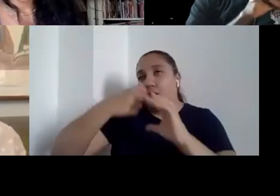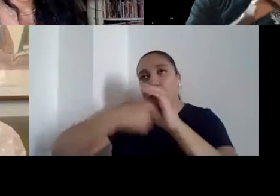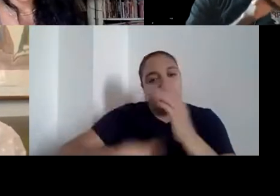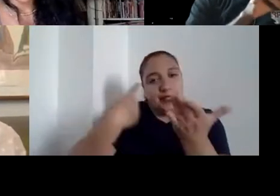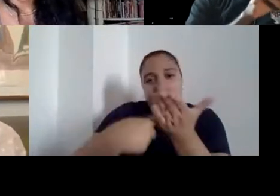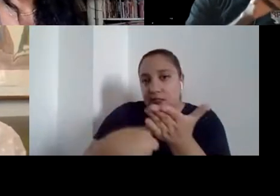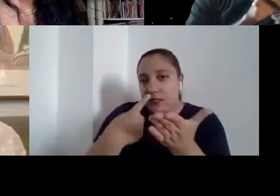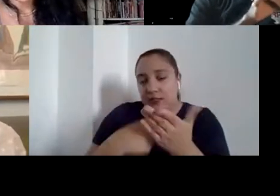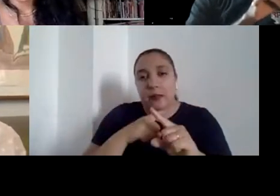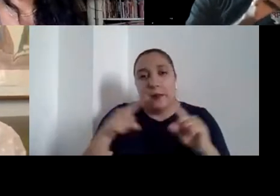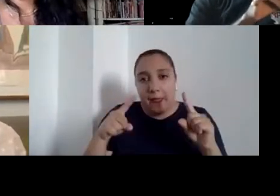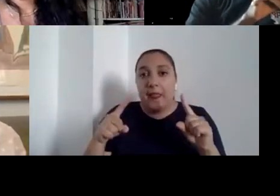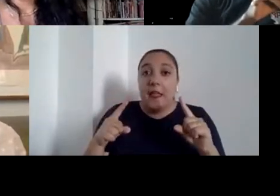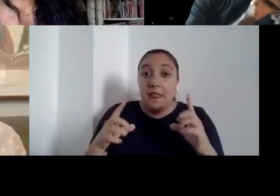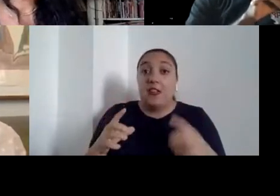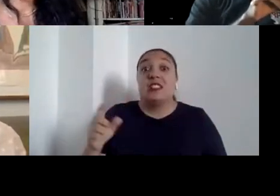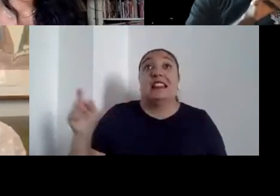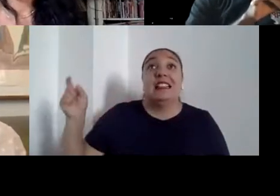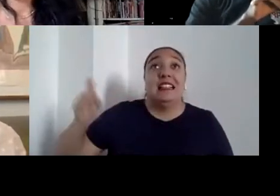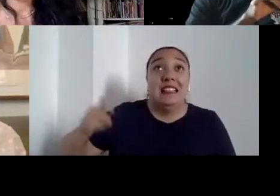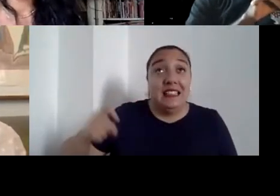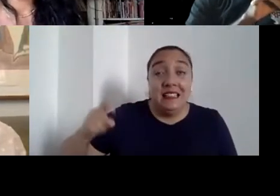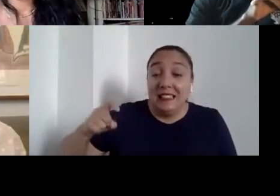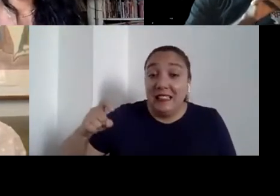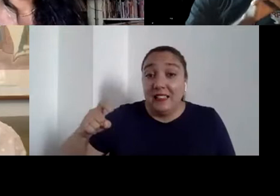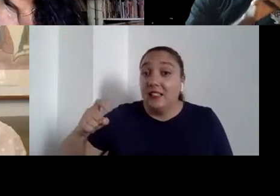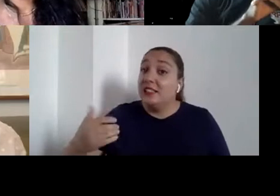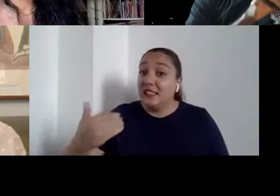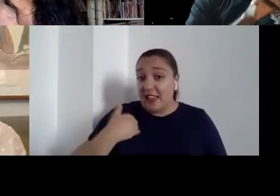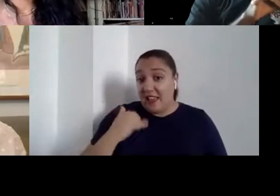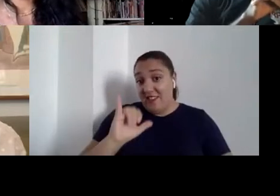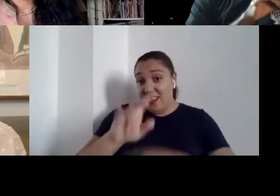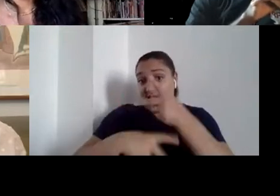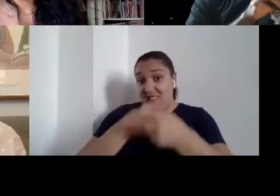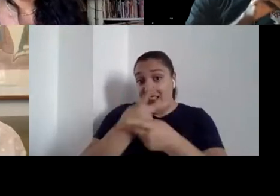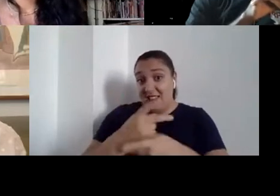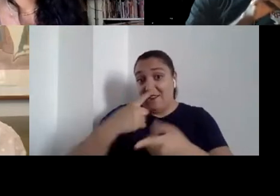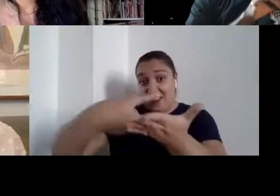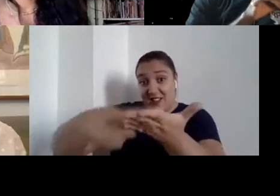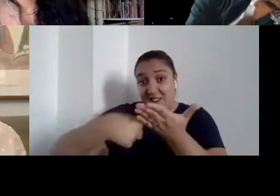a need to actually just have these kinds of conversations to do the deep thinking,